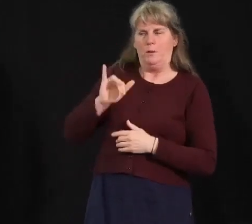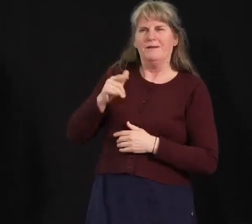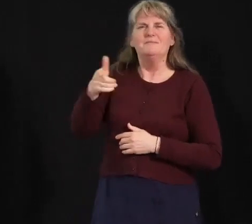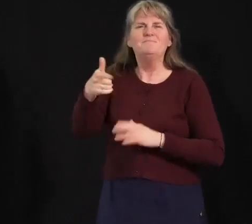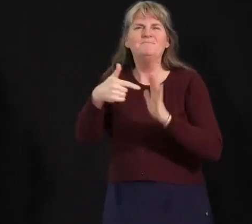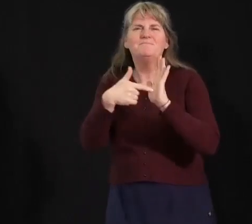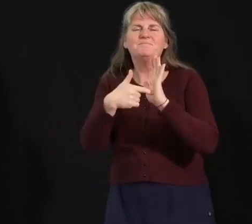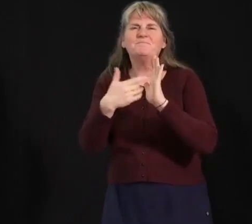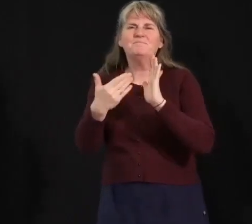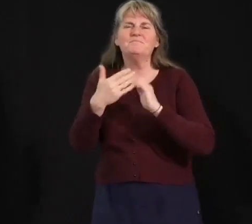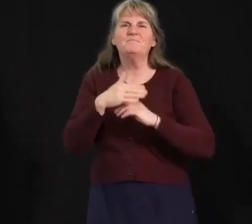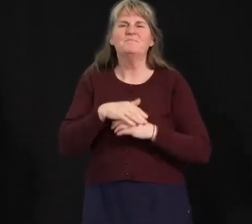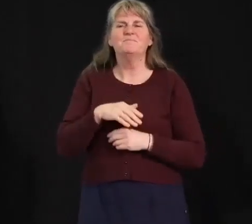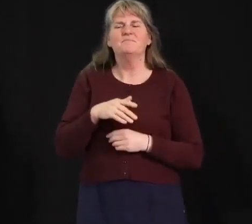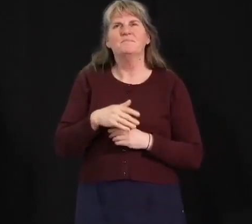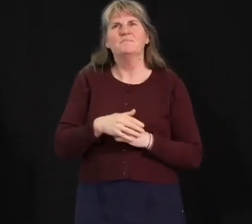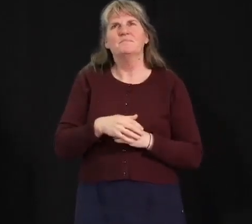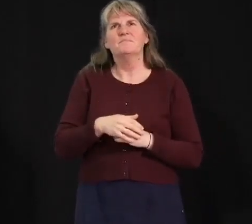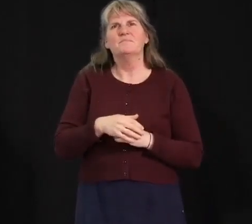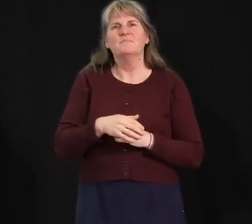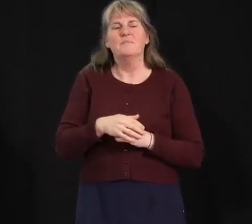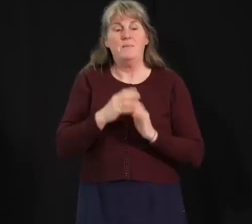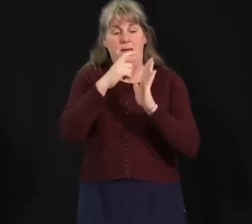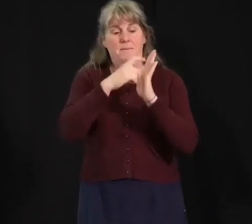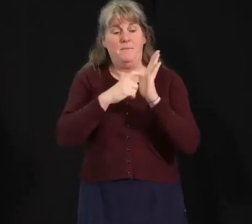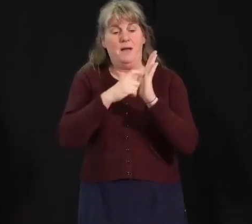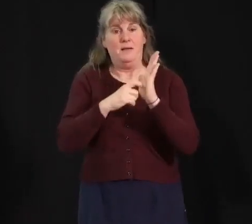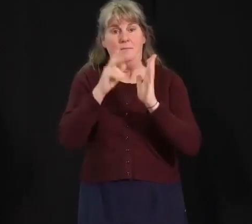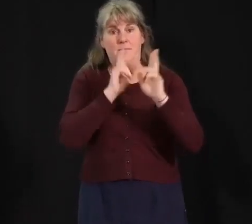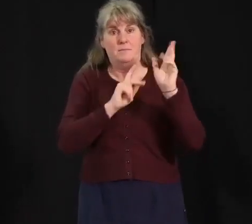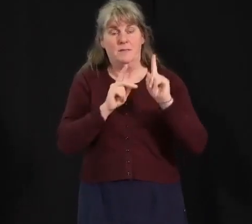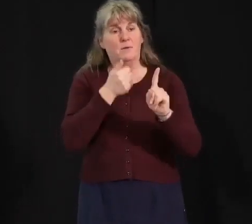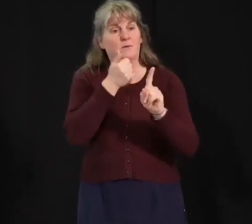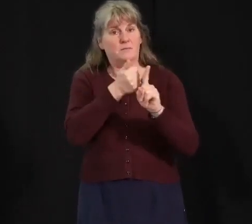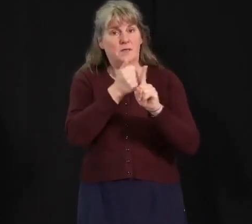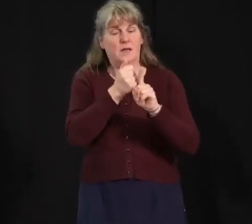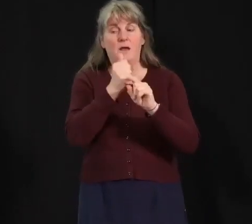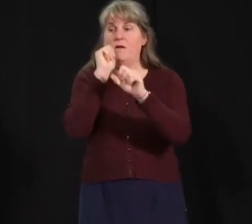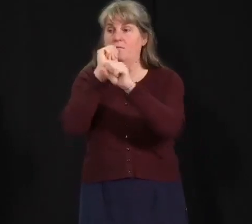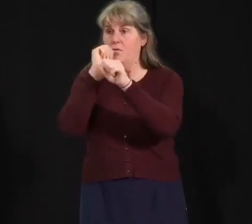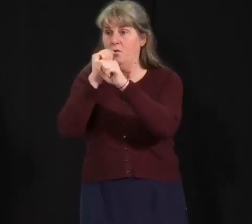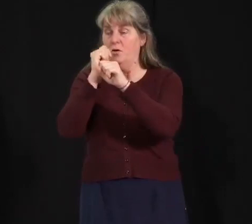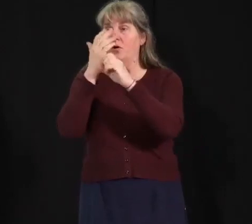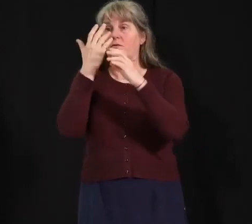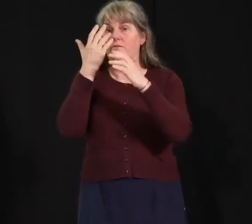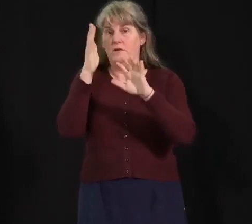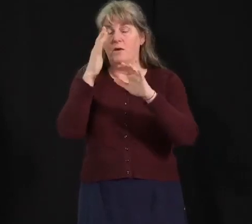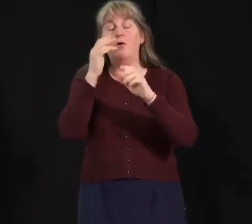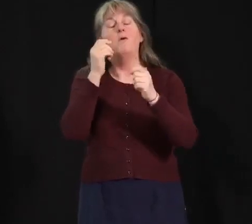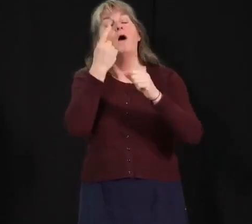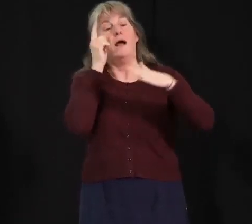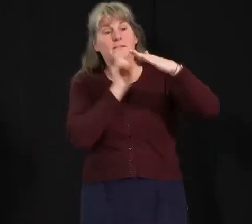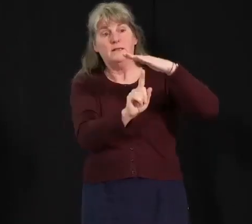So it is hard for me to comment on any particular incident, and so they may or may not be what